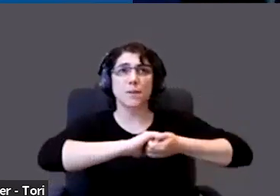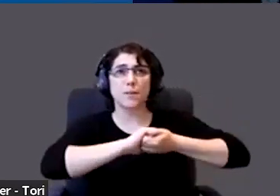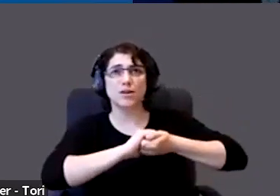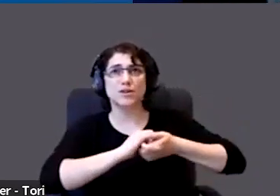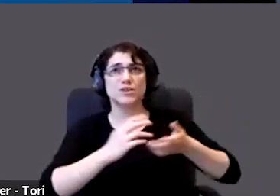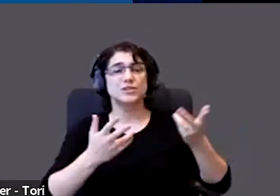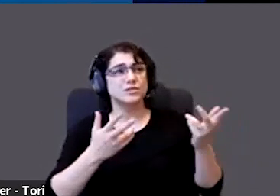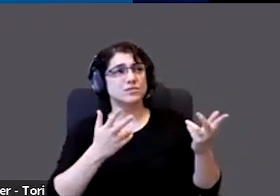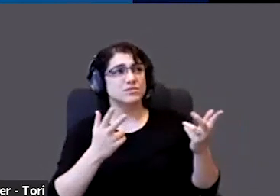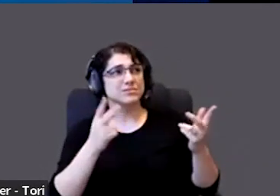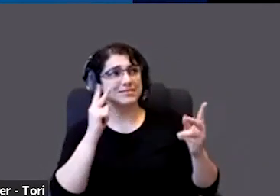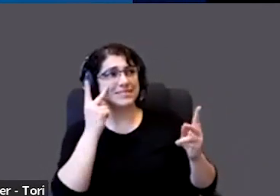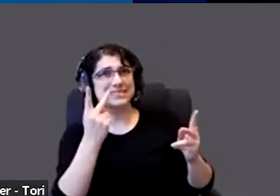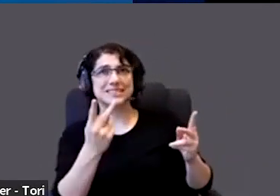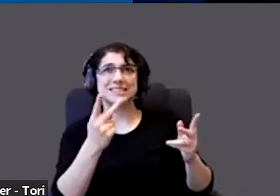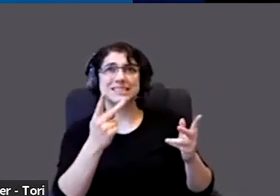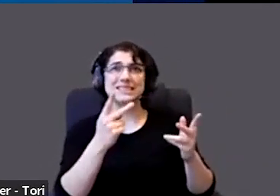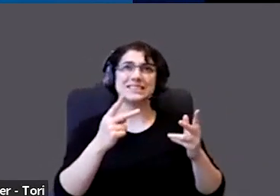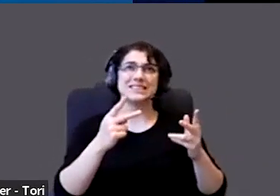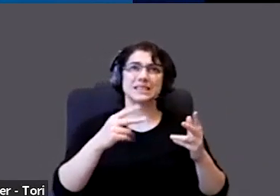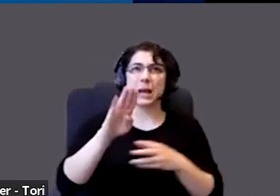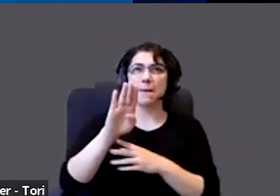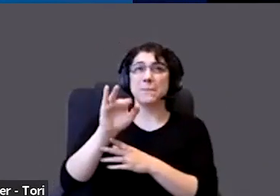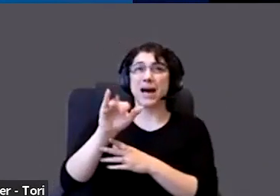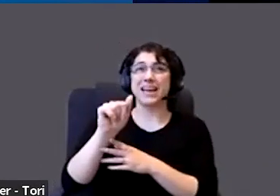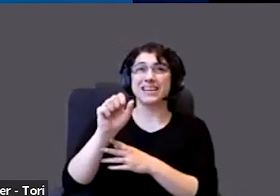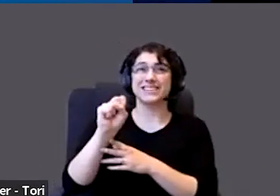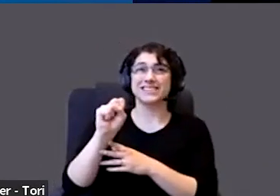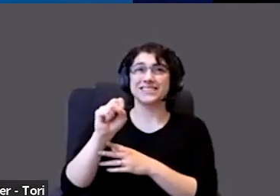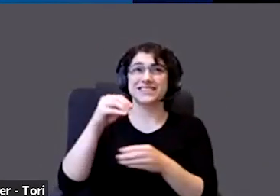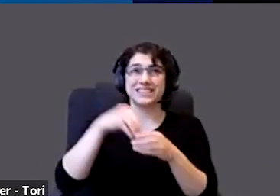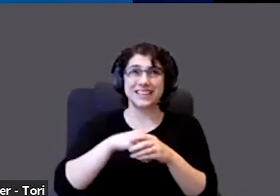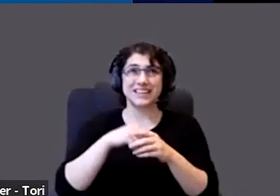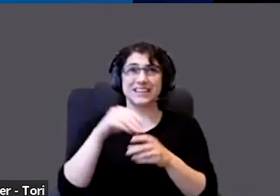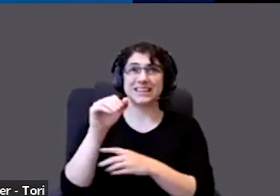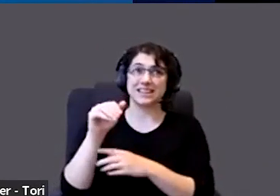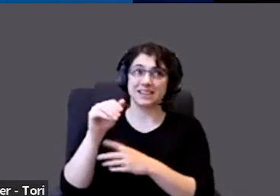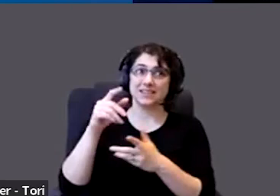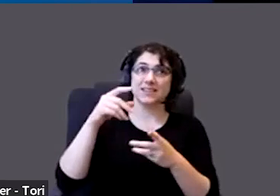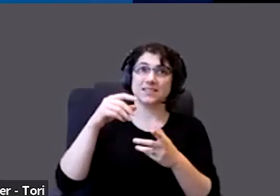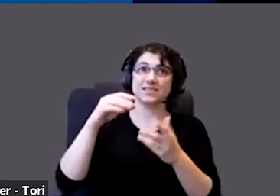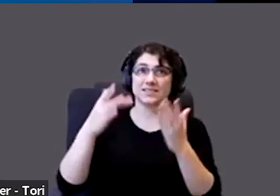in algorithms in predictive analytics and other tools that are used. I think many have heard about the means